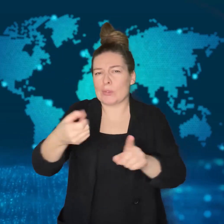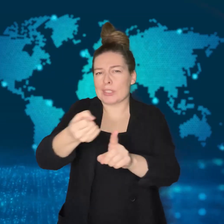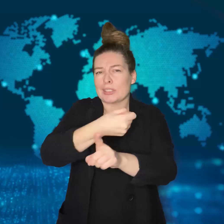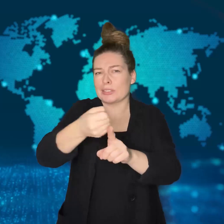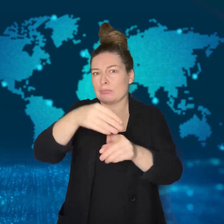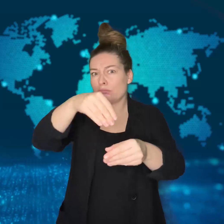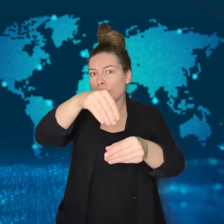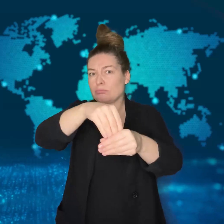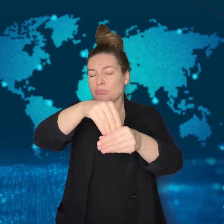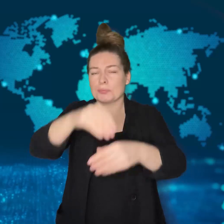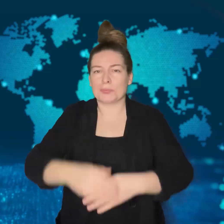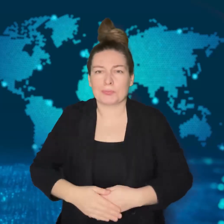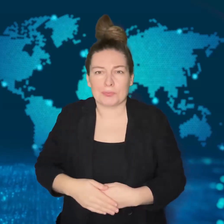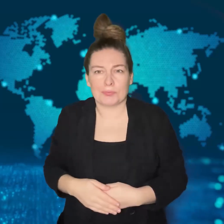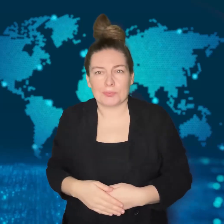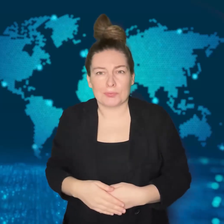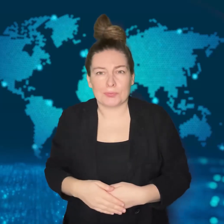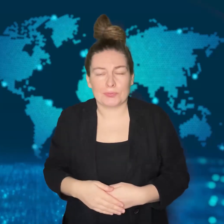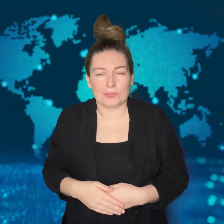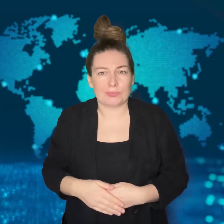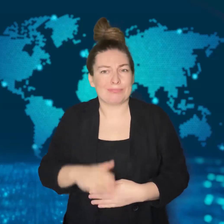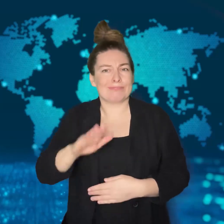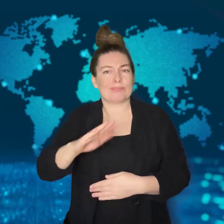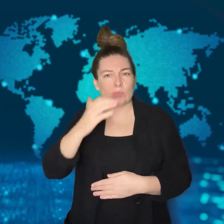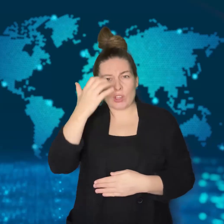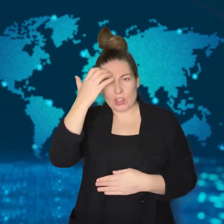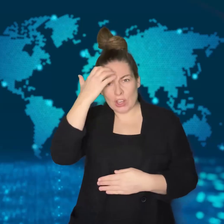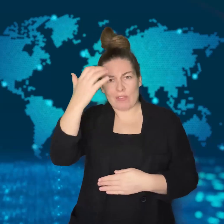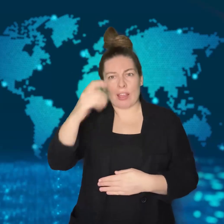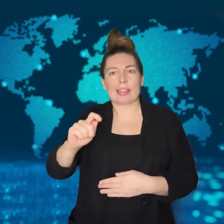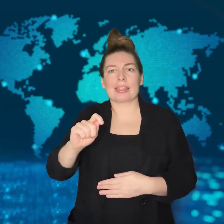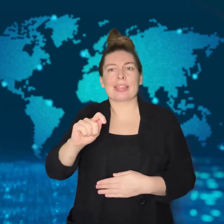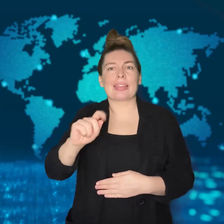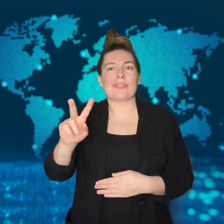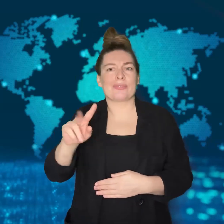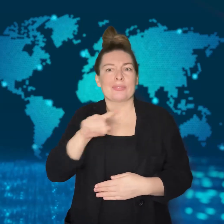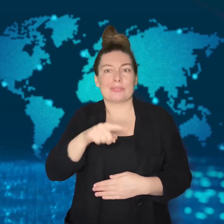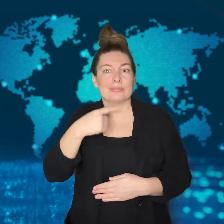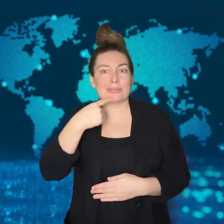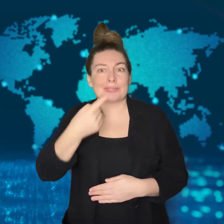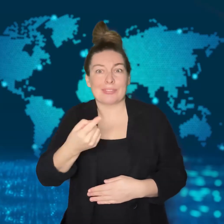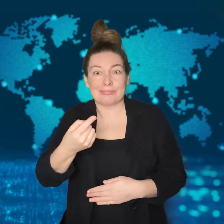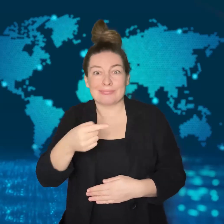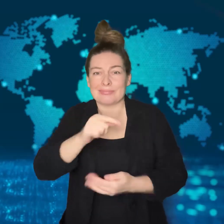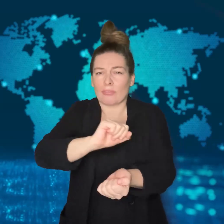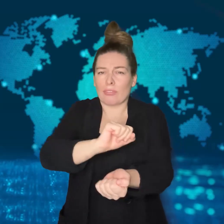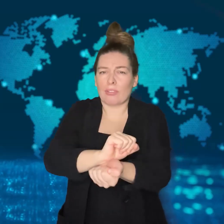burned with acid, electrocuted, hung by their wrists,